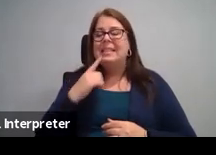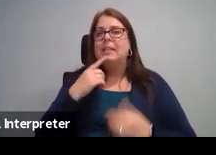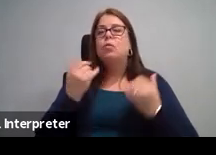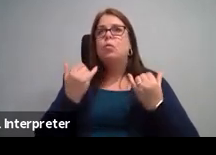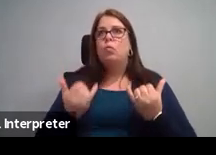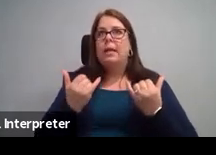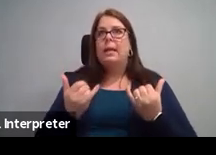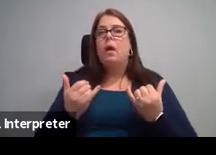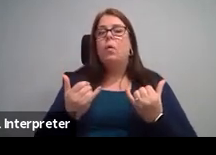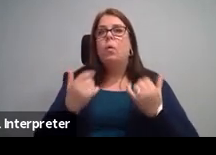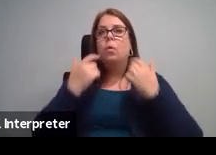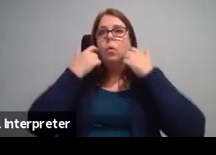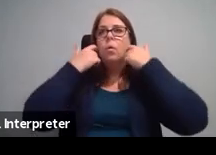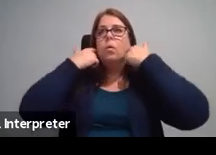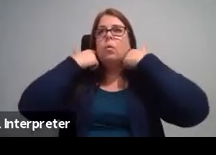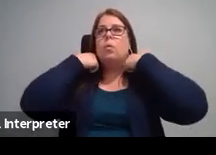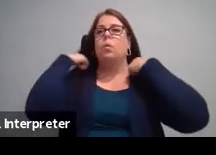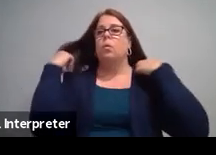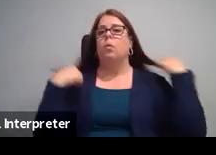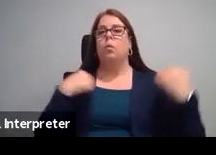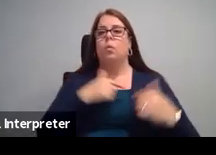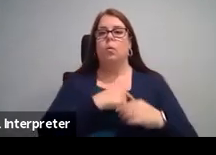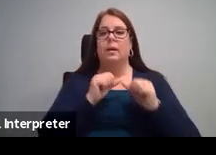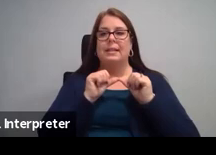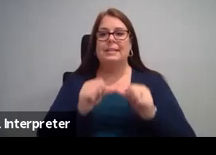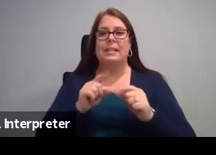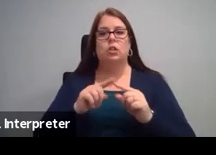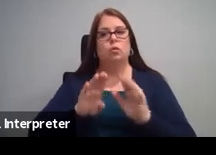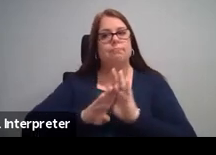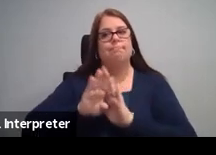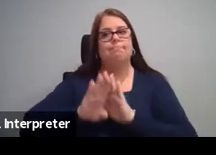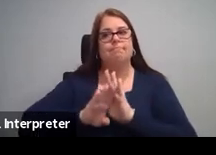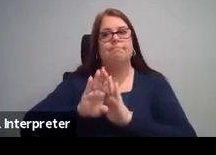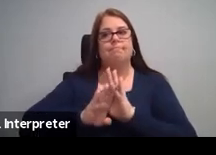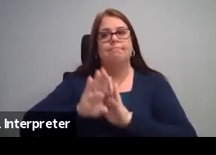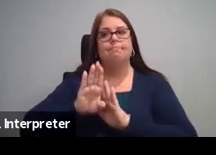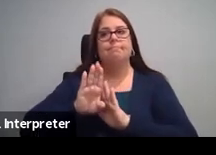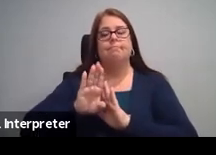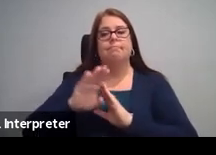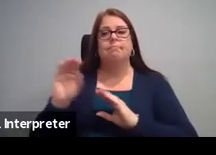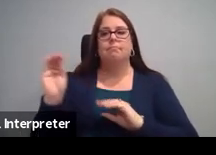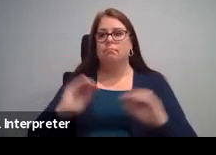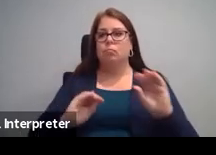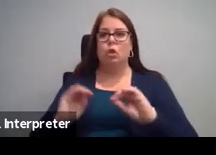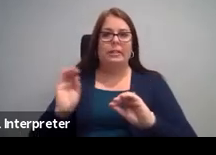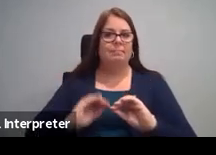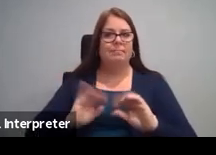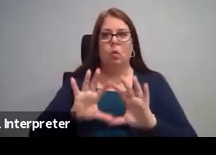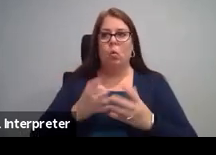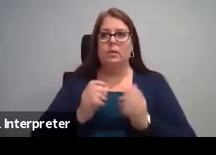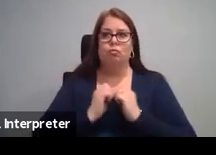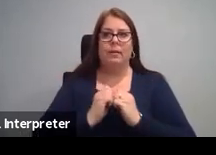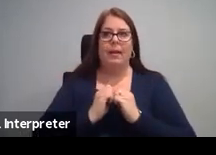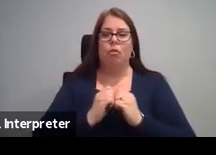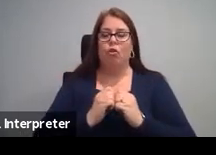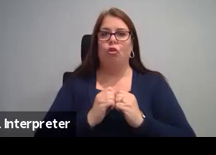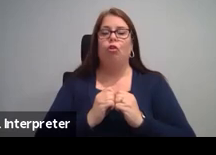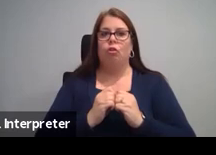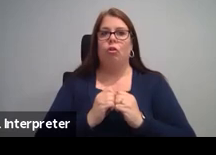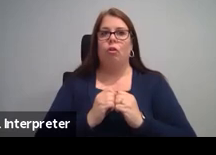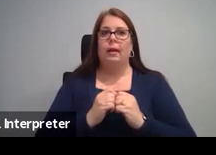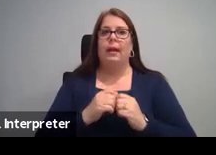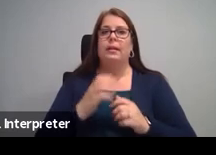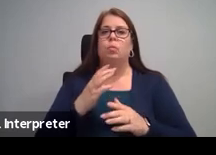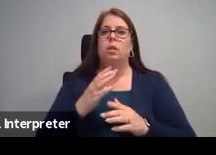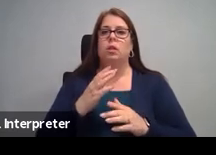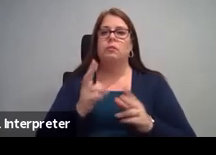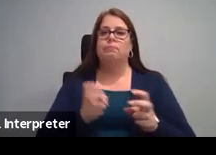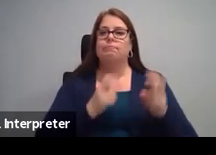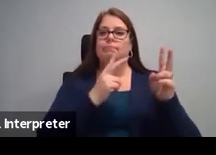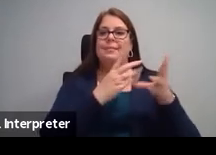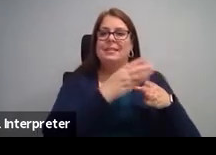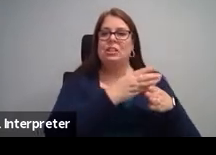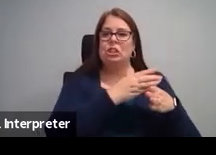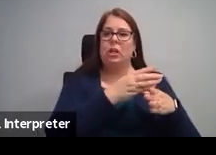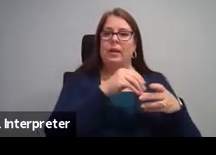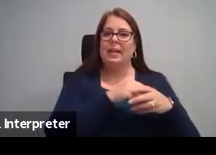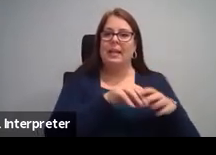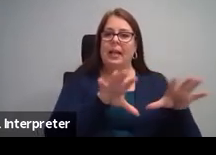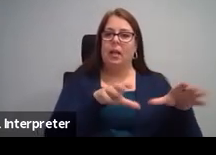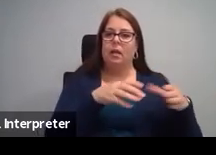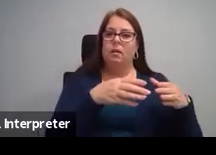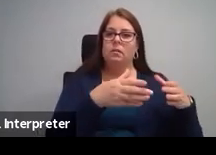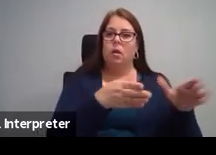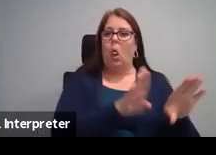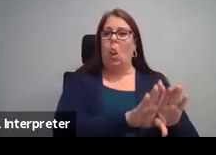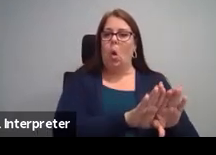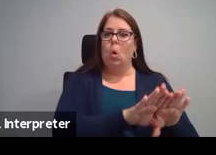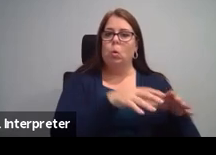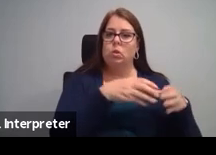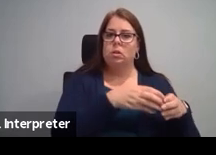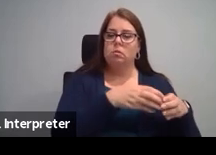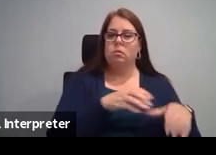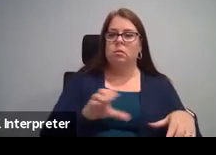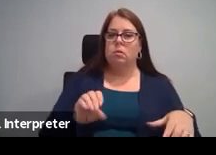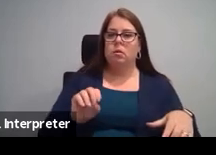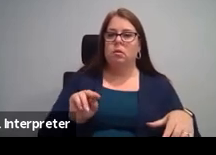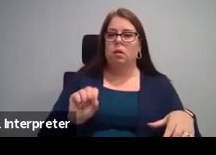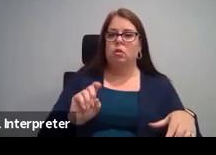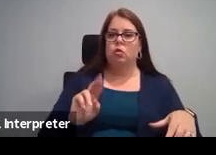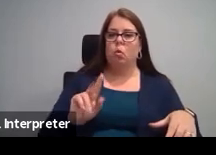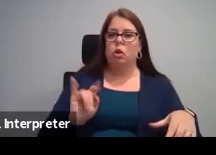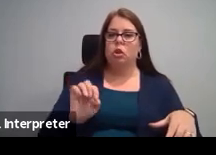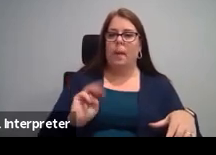Cathy Reznicek: We are, you know, continuing to build and put things together and we're sharing within a closed consortium within the districts that participate with our programs.